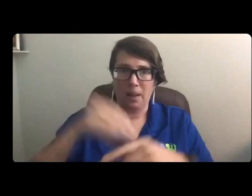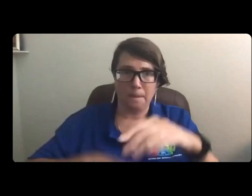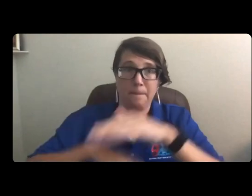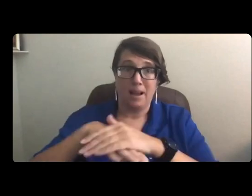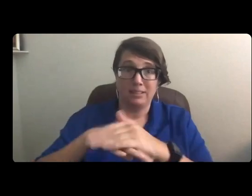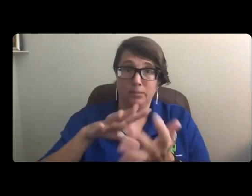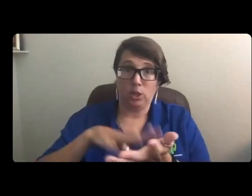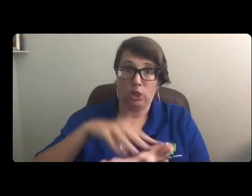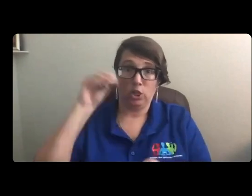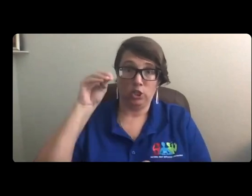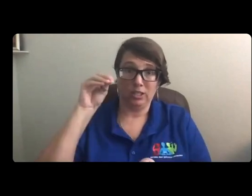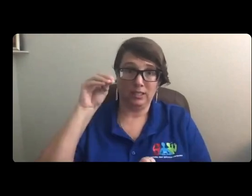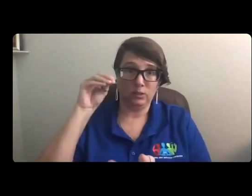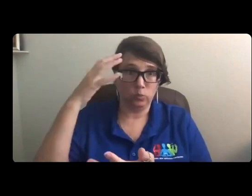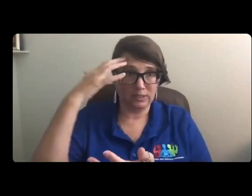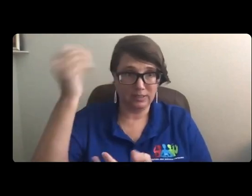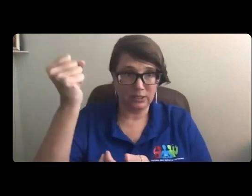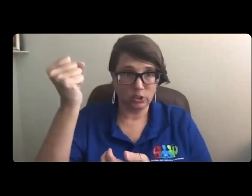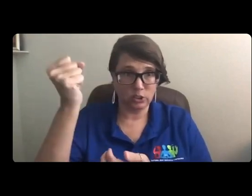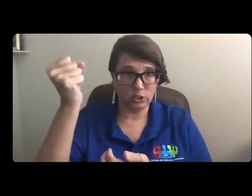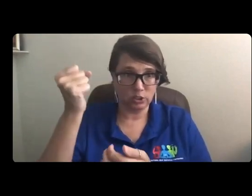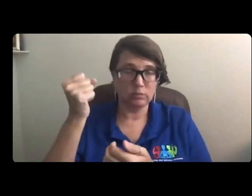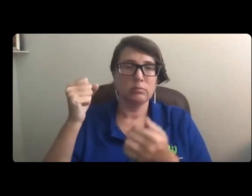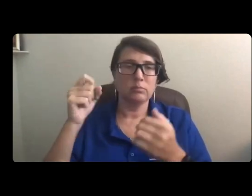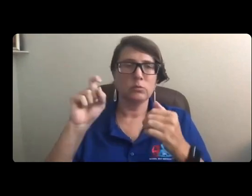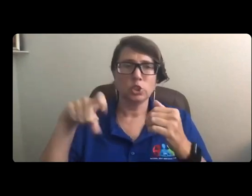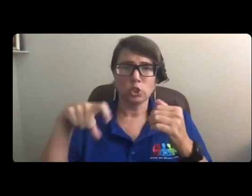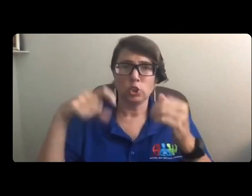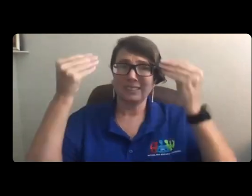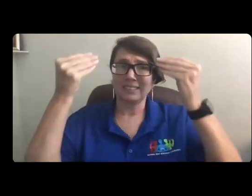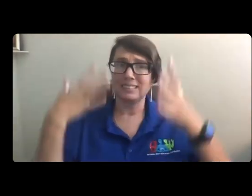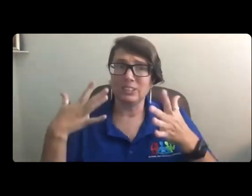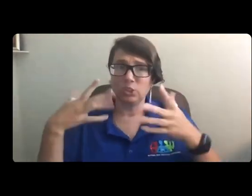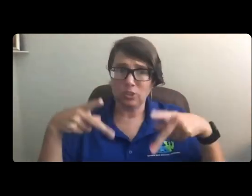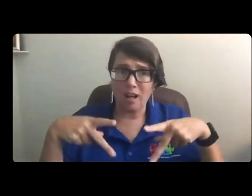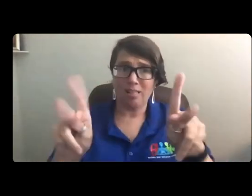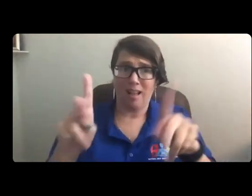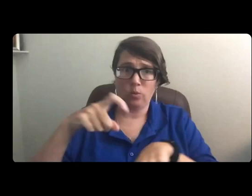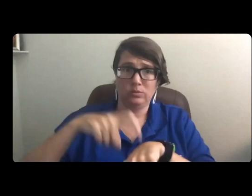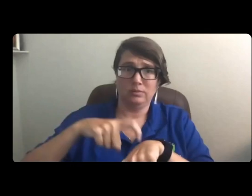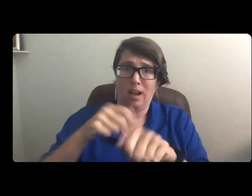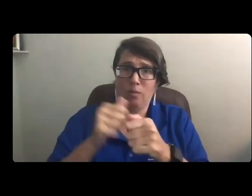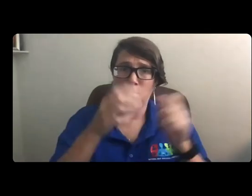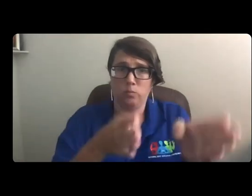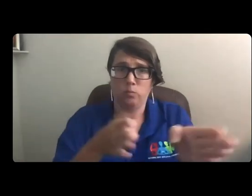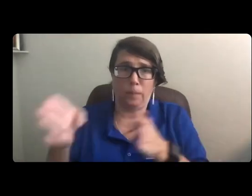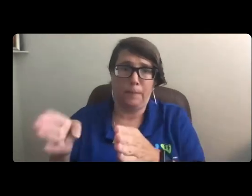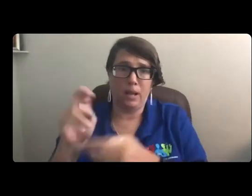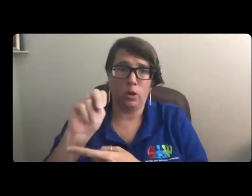For eye gaze maximizing learning and retention, should teachers allow